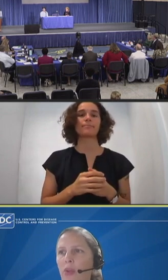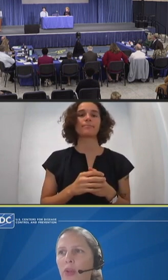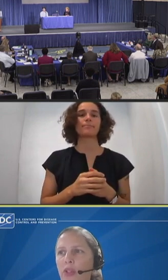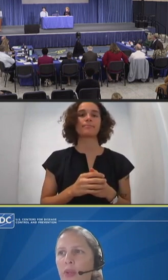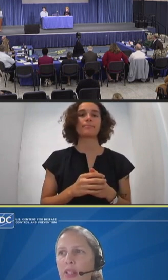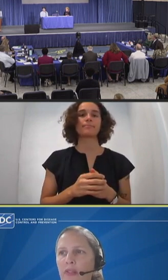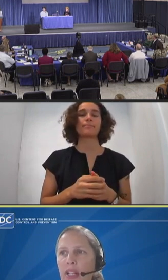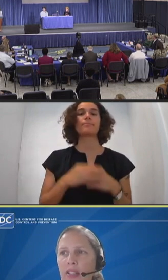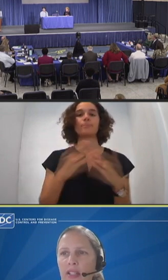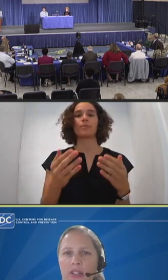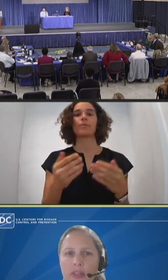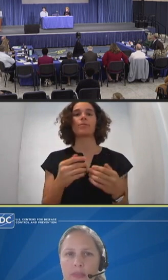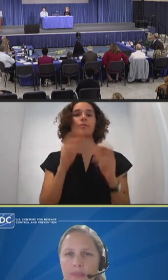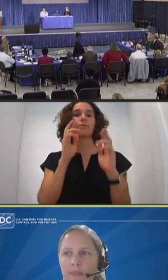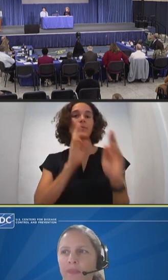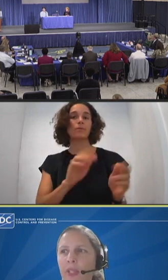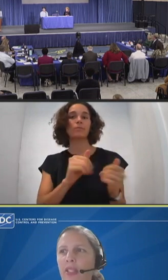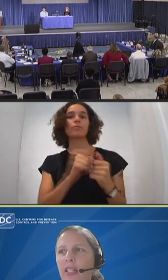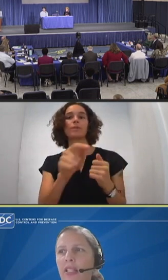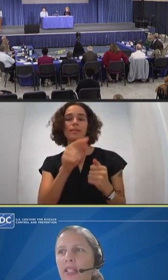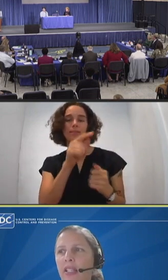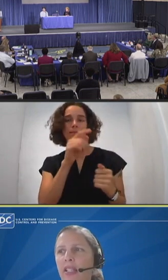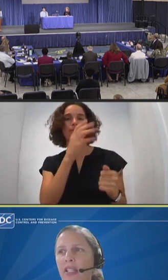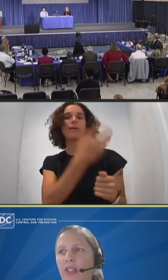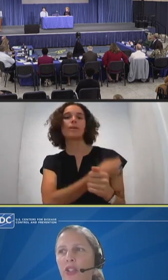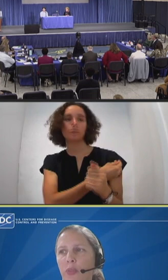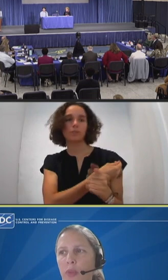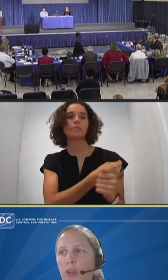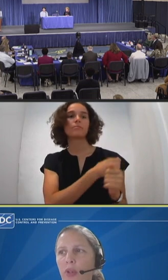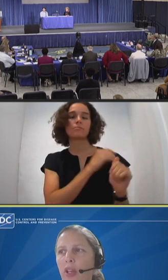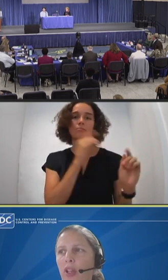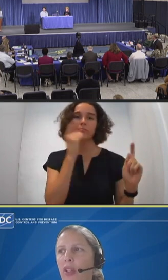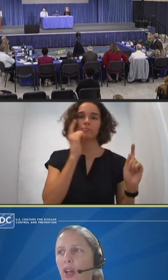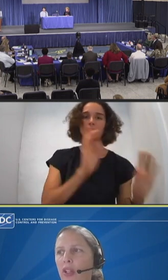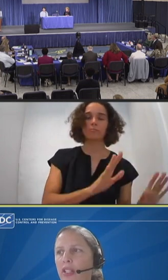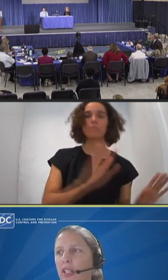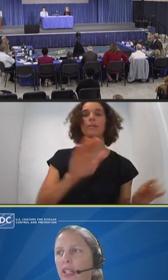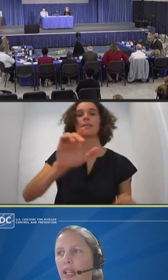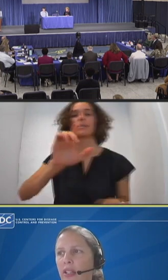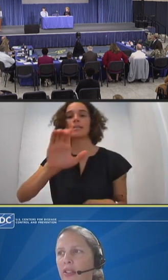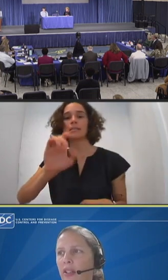with respect to vaccination, CDC continues to promote the long-standing guidance of